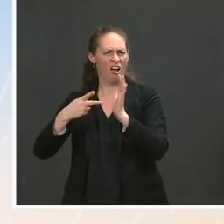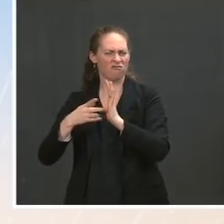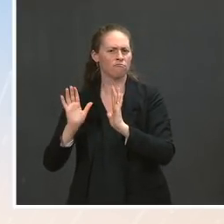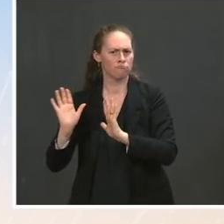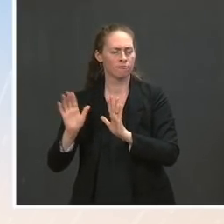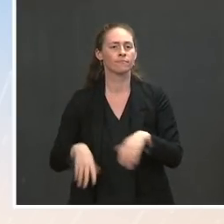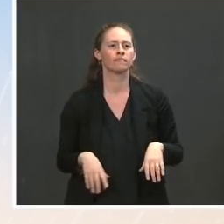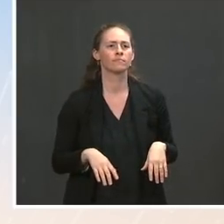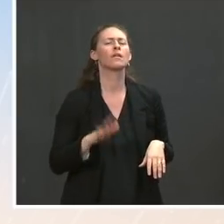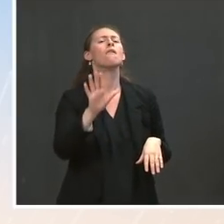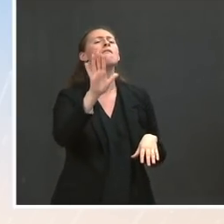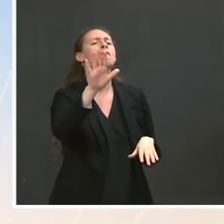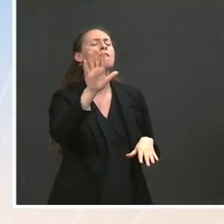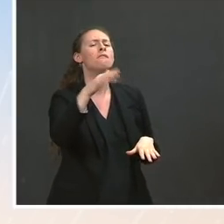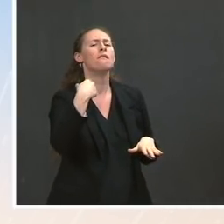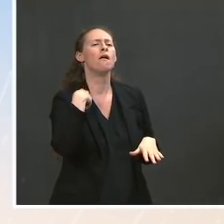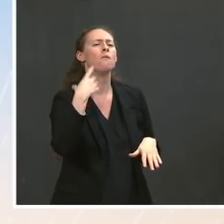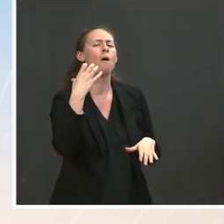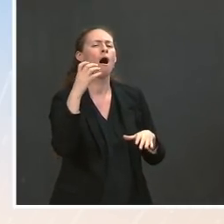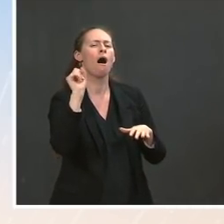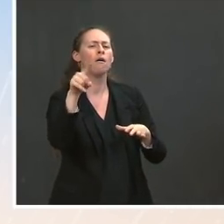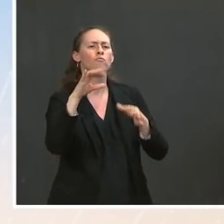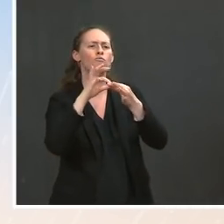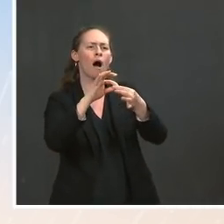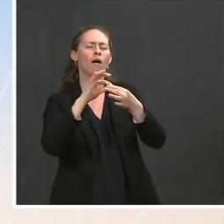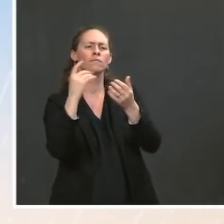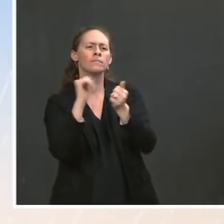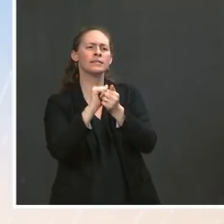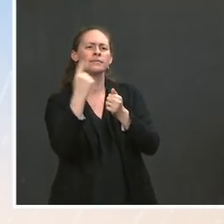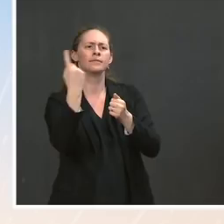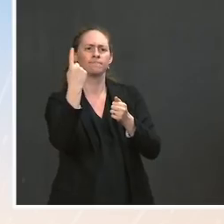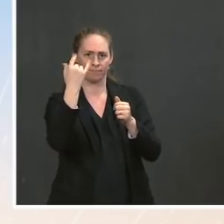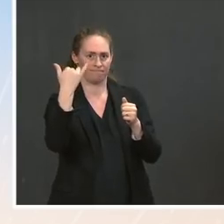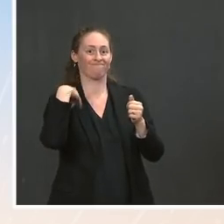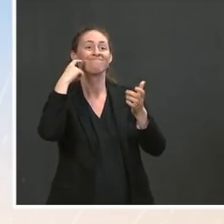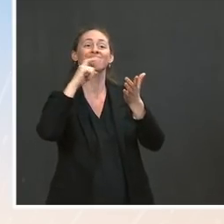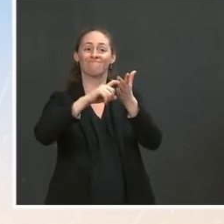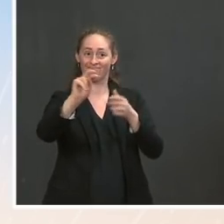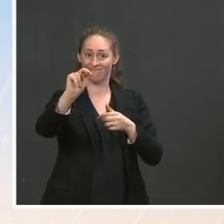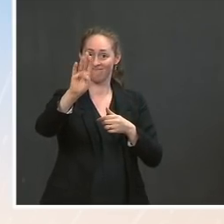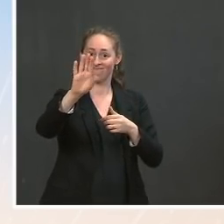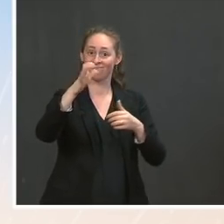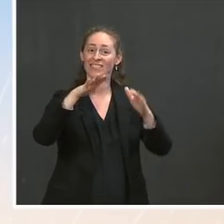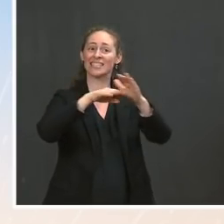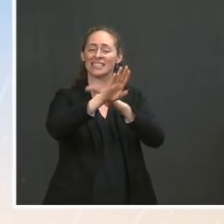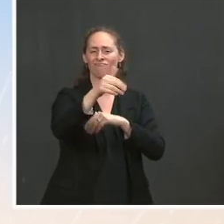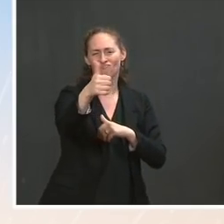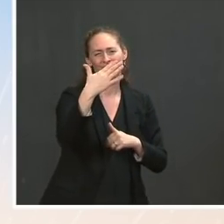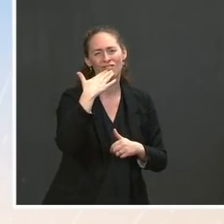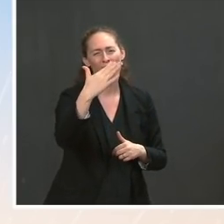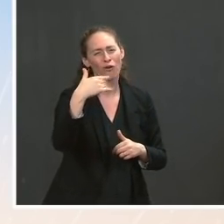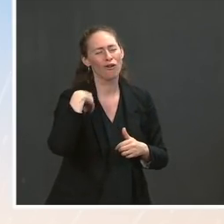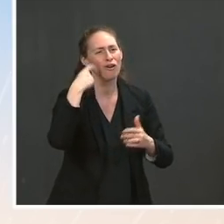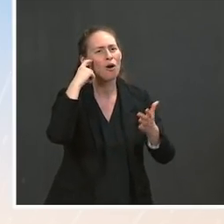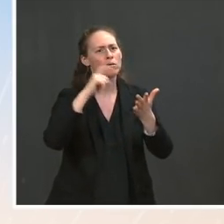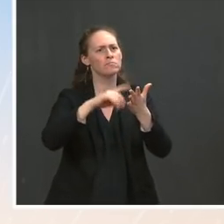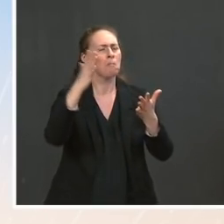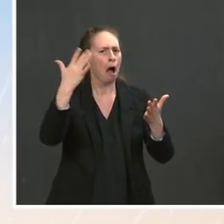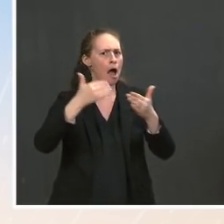And noted that NBC did go in as pool. Do you have a timeframe for when the next round with cameras might be allowed in? Ms. Psaki: Oh, we're working on it.